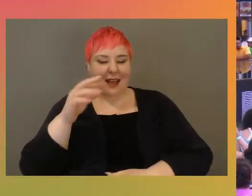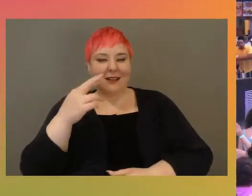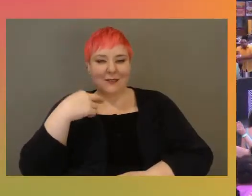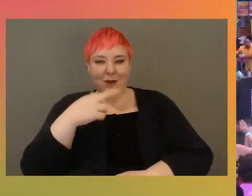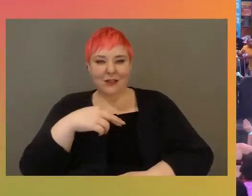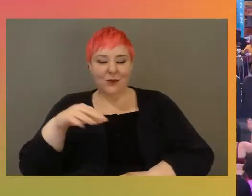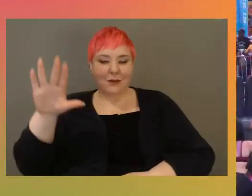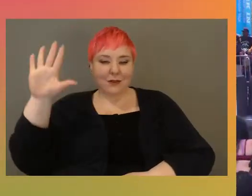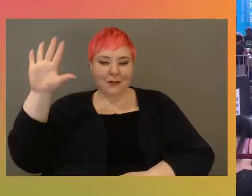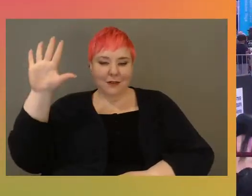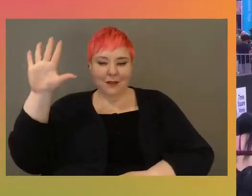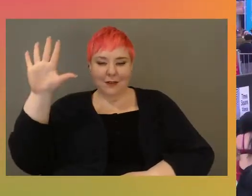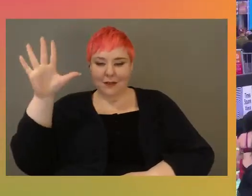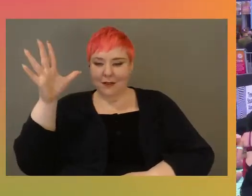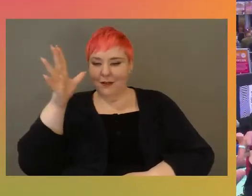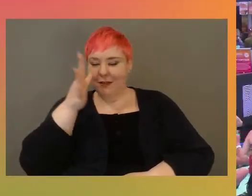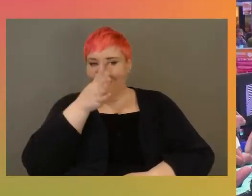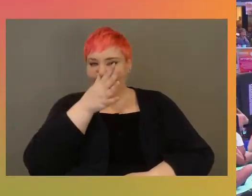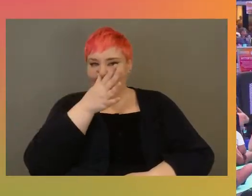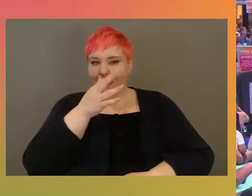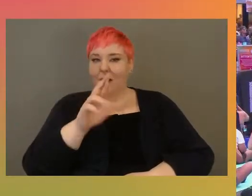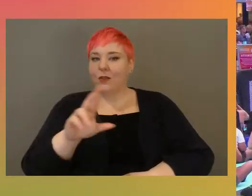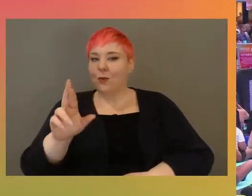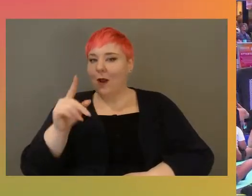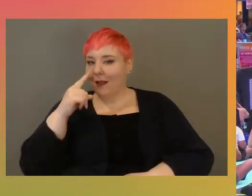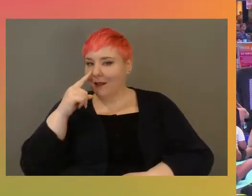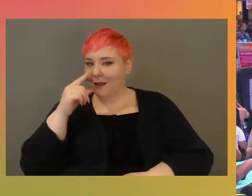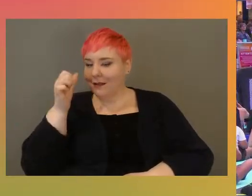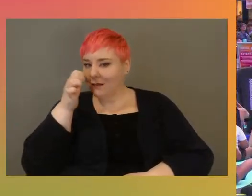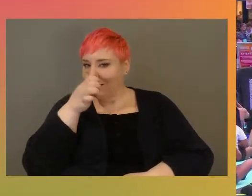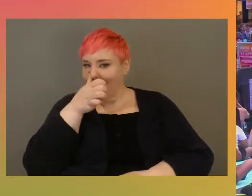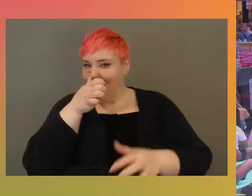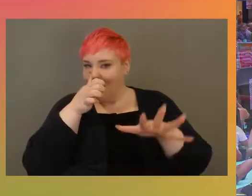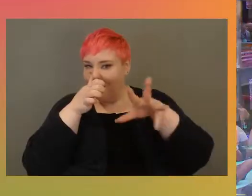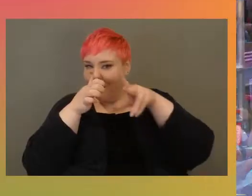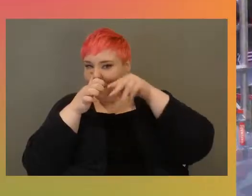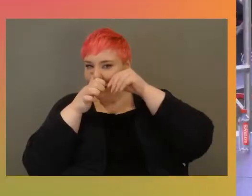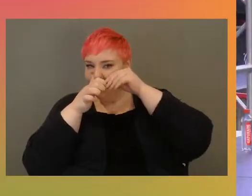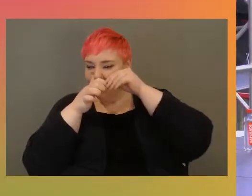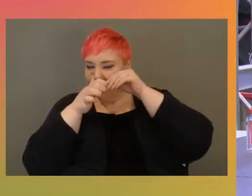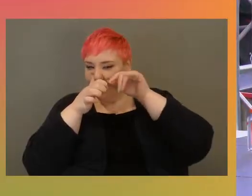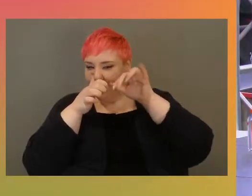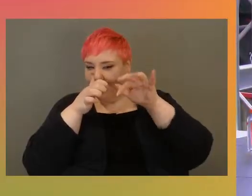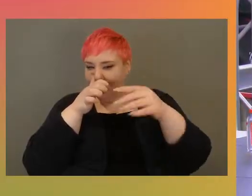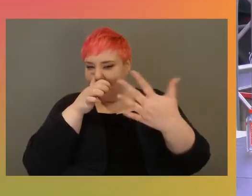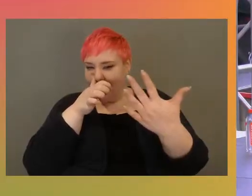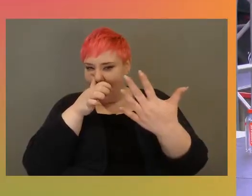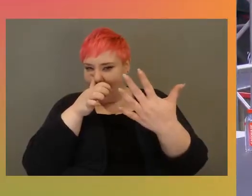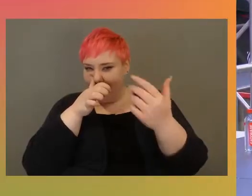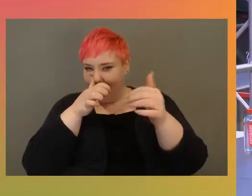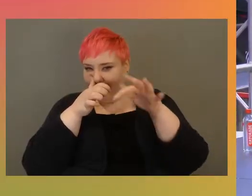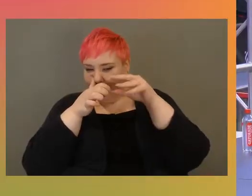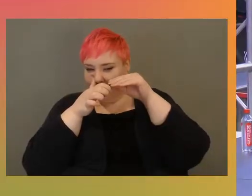JAPANESE CAT AT A RESTAURANT, TAKE YOUR RIGHT THUMB AND CLOSE